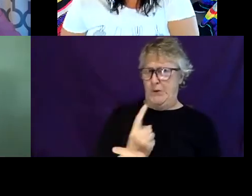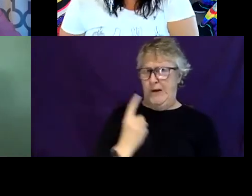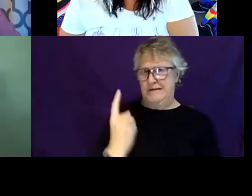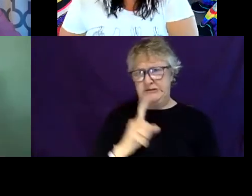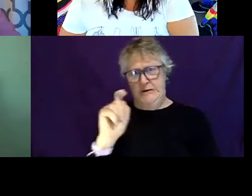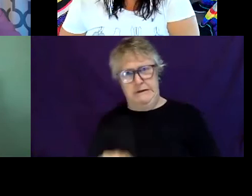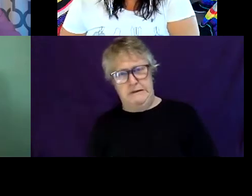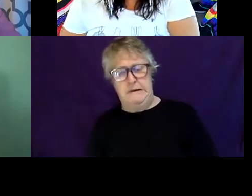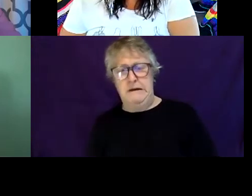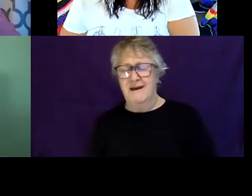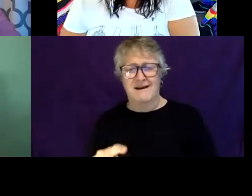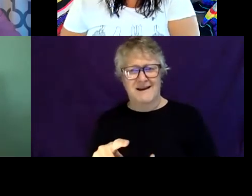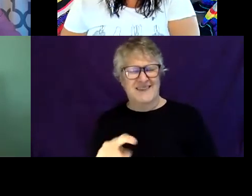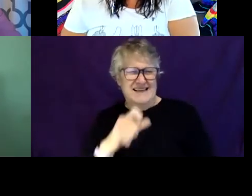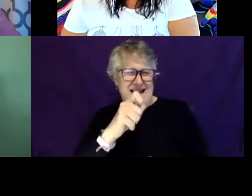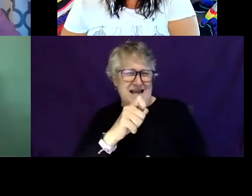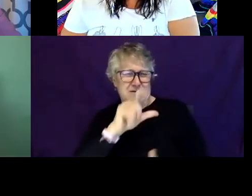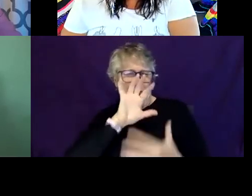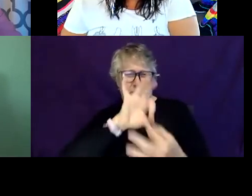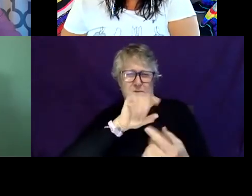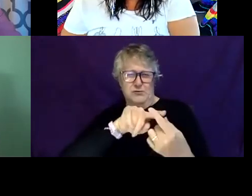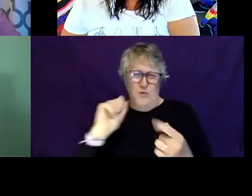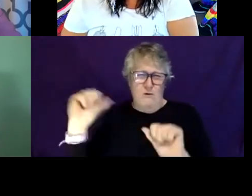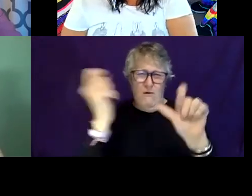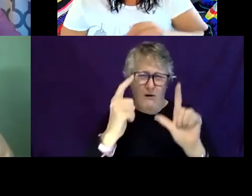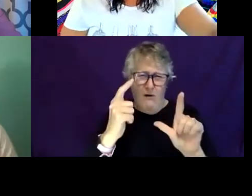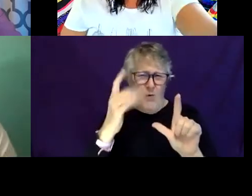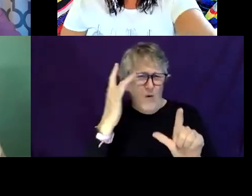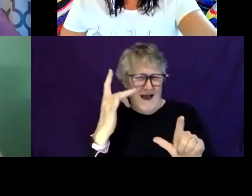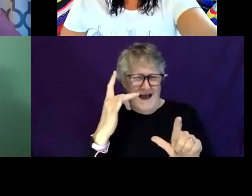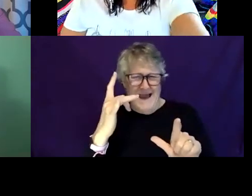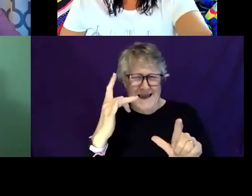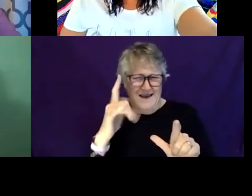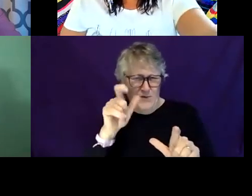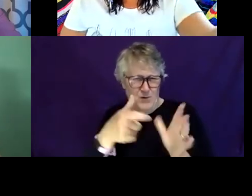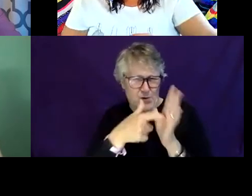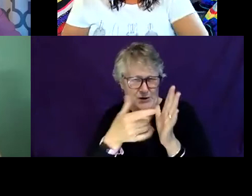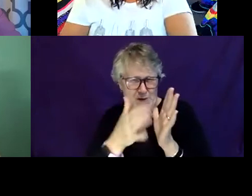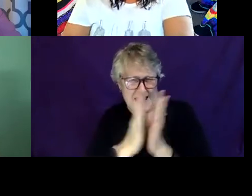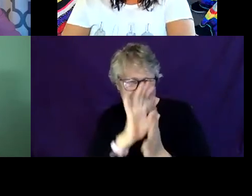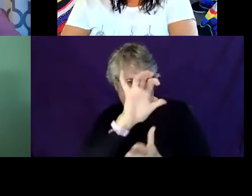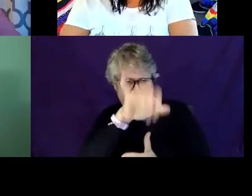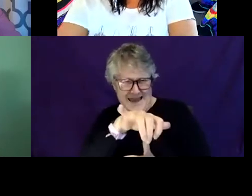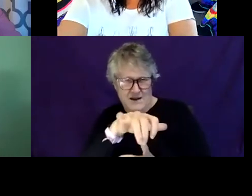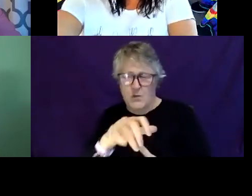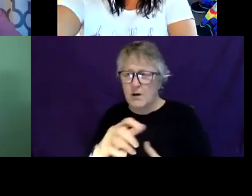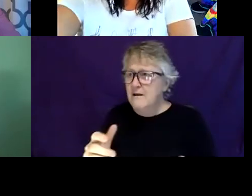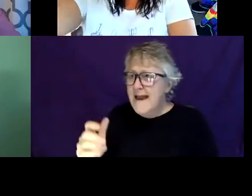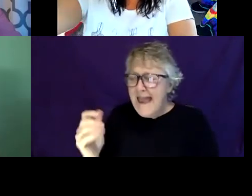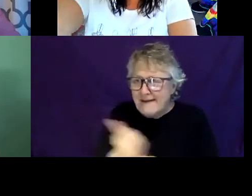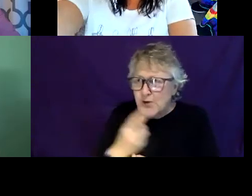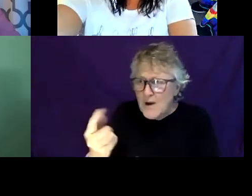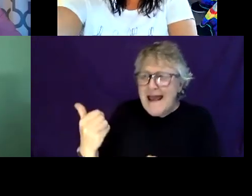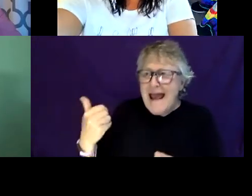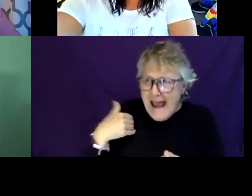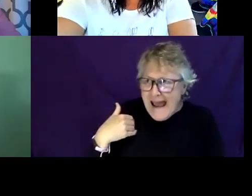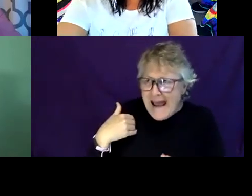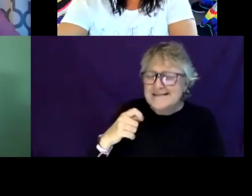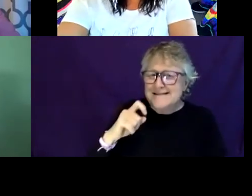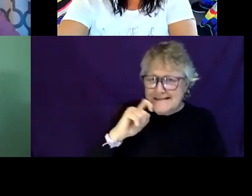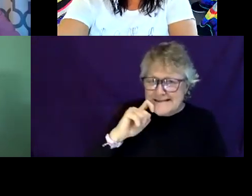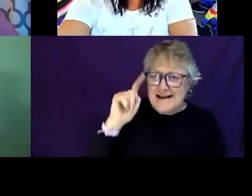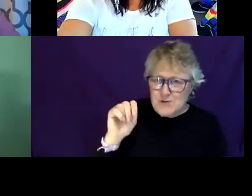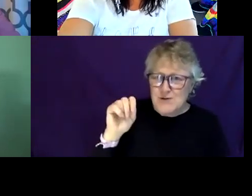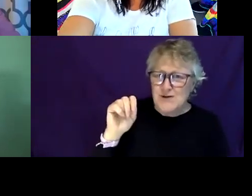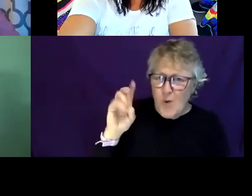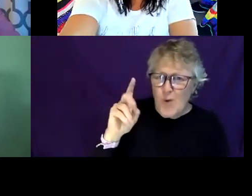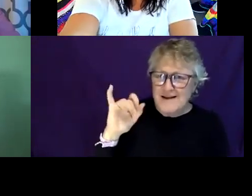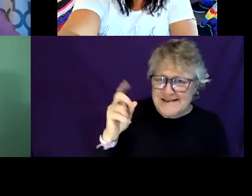these don't apply to everyone so why should we ask, why should we ask them, and I'm often in a place where I say "Well, everyone has an orientation, like every everyone has a gender identity.